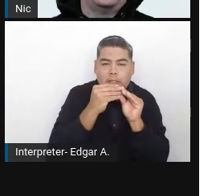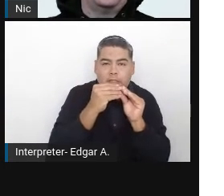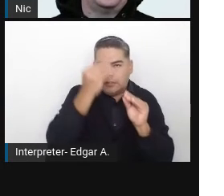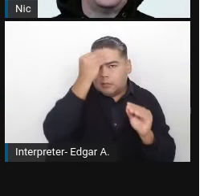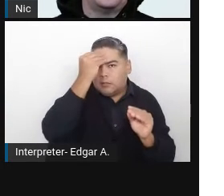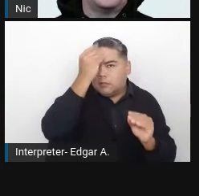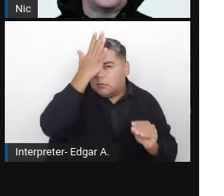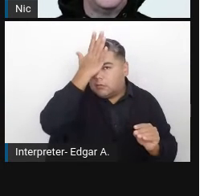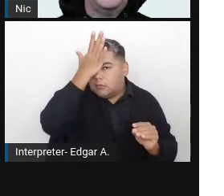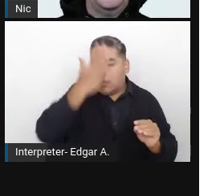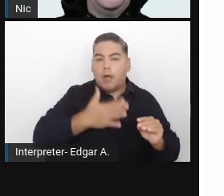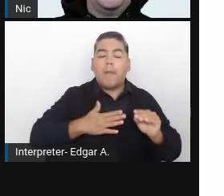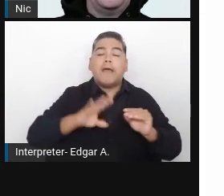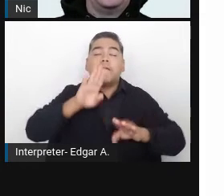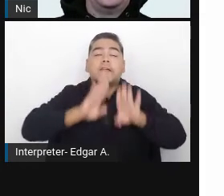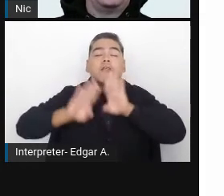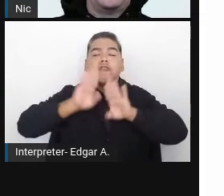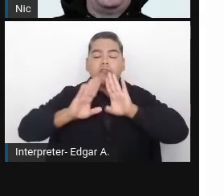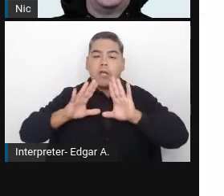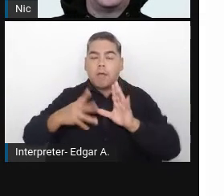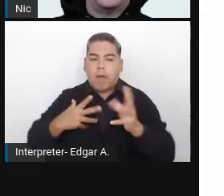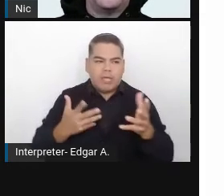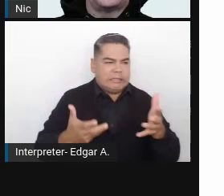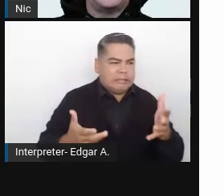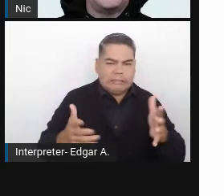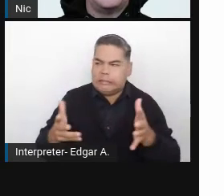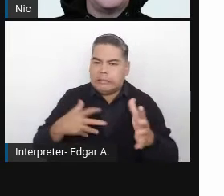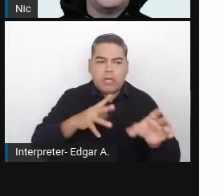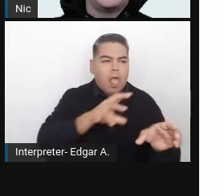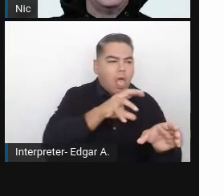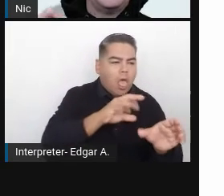in open source development so much these days.